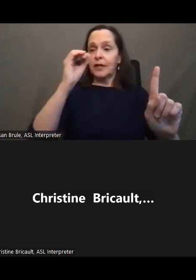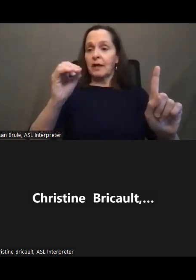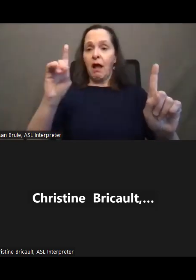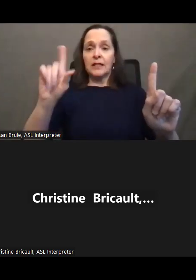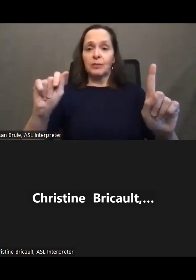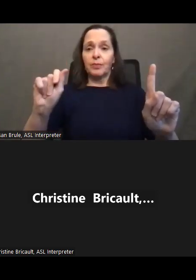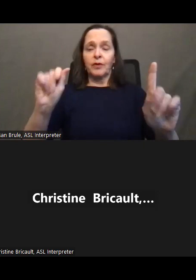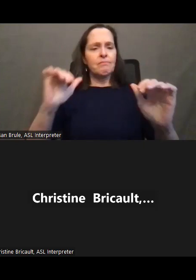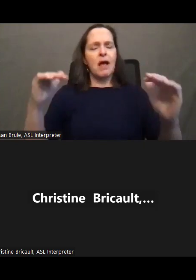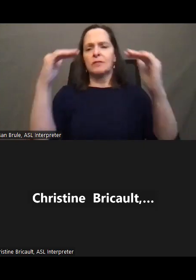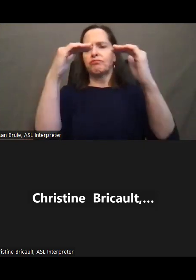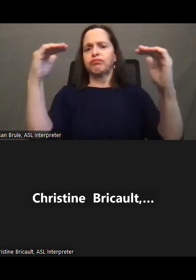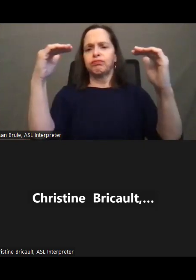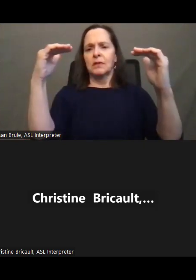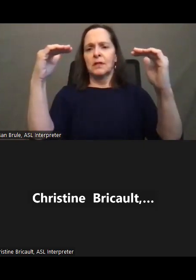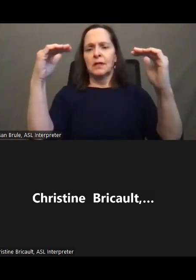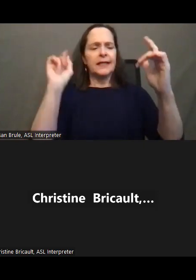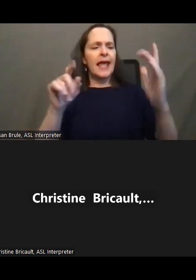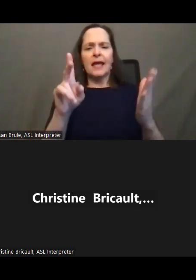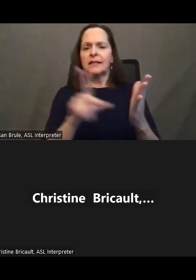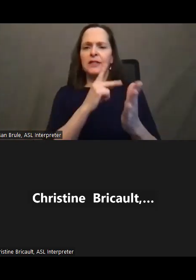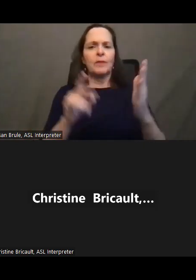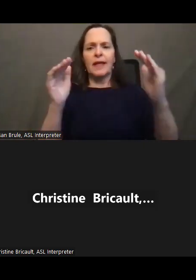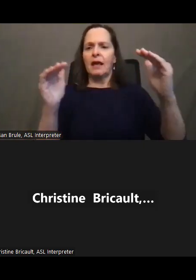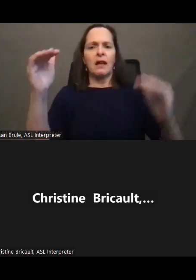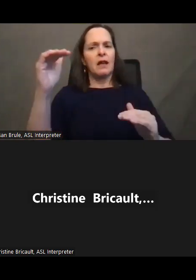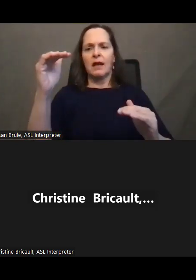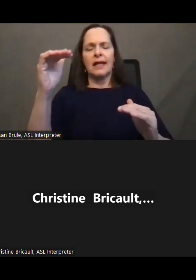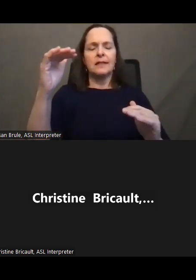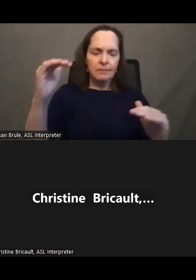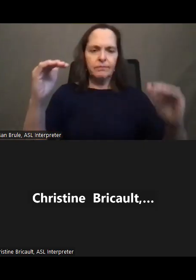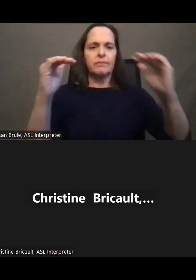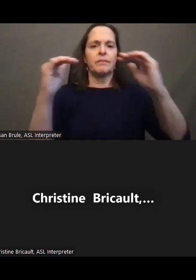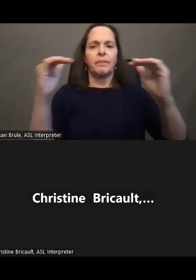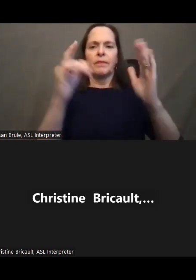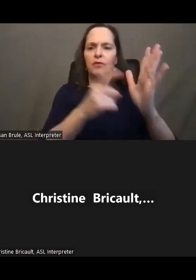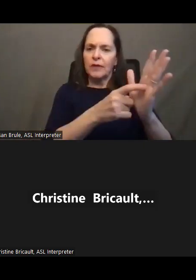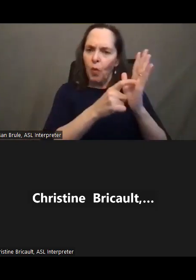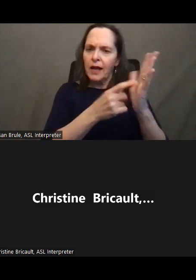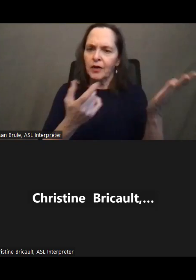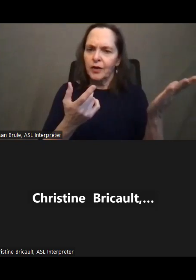but also it applies to your office holiday party.